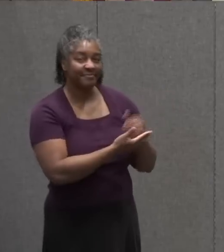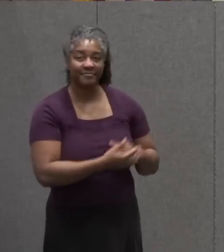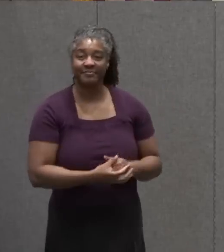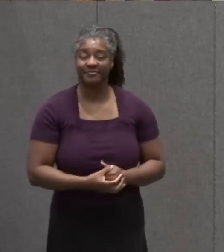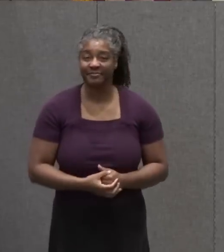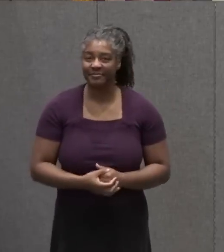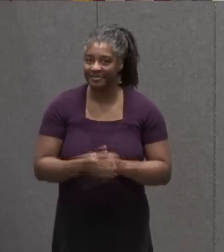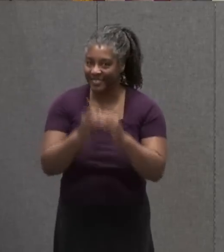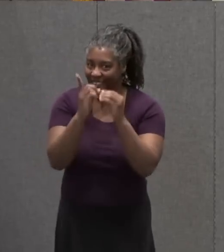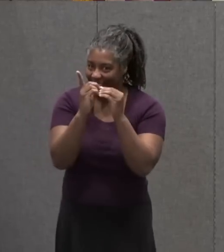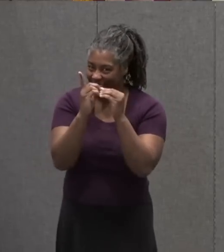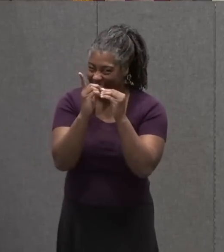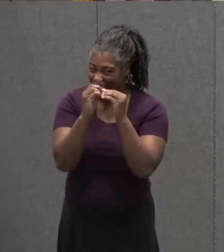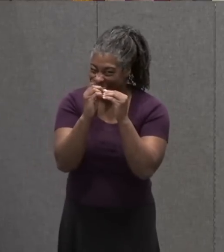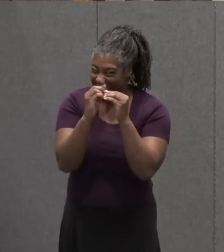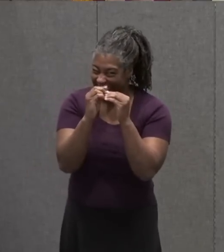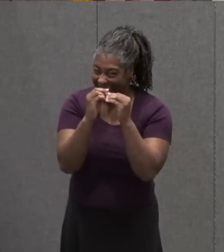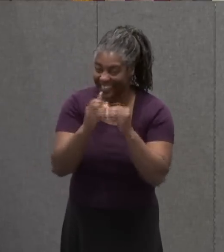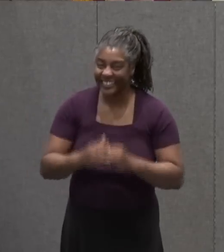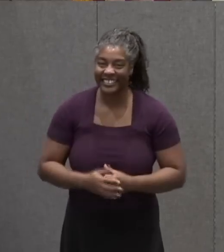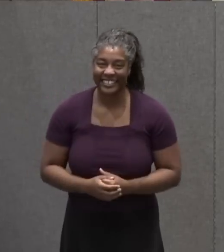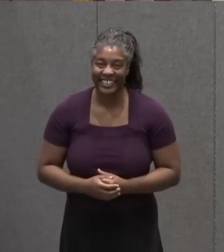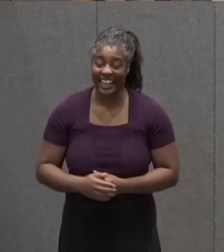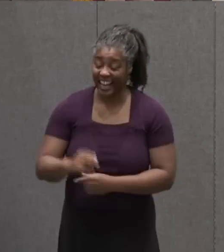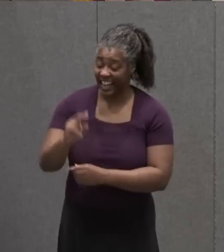one more time n, nut, N